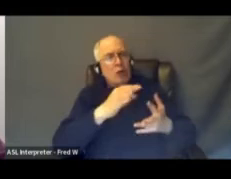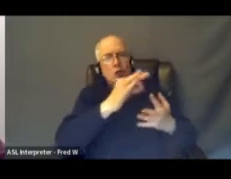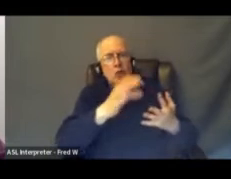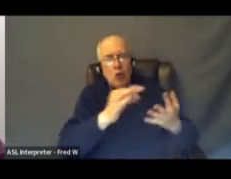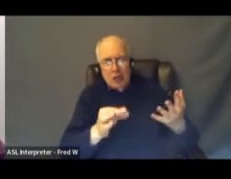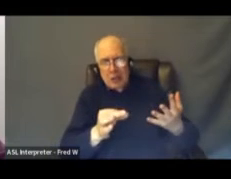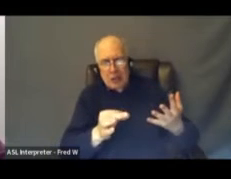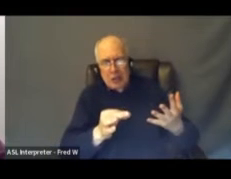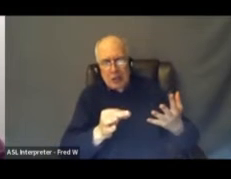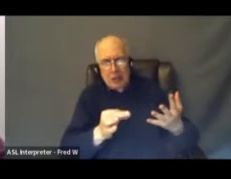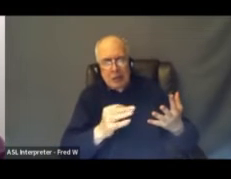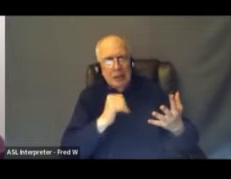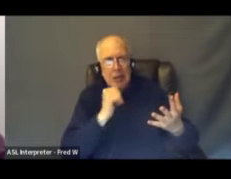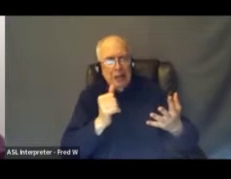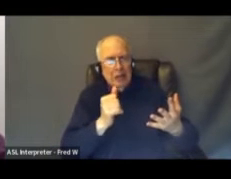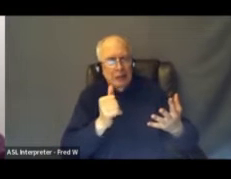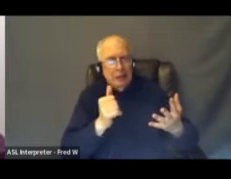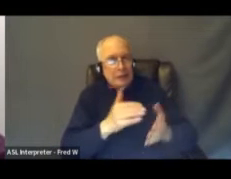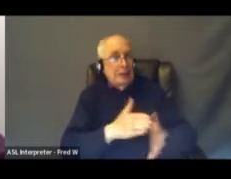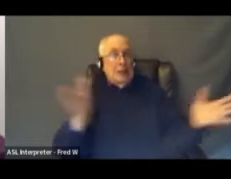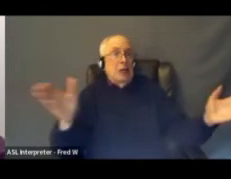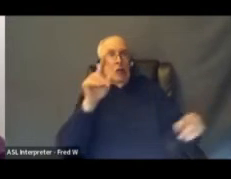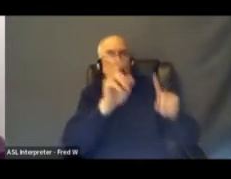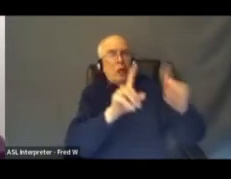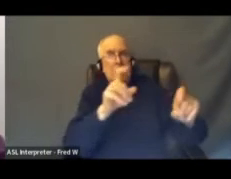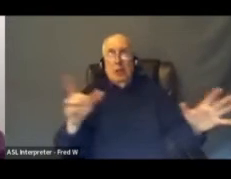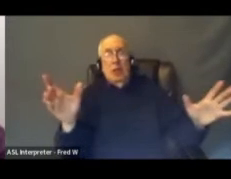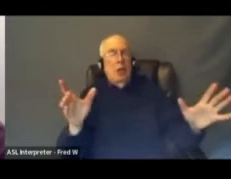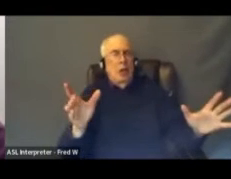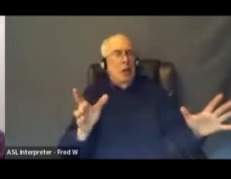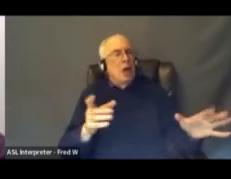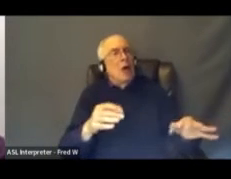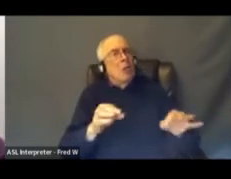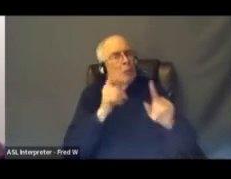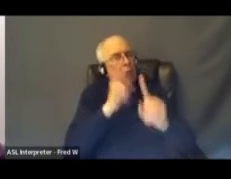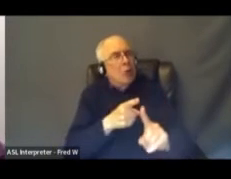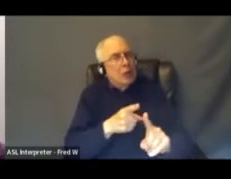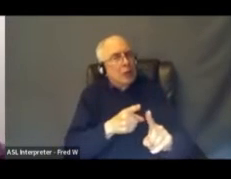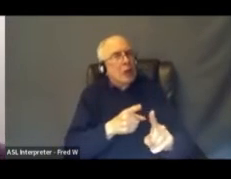questions. And again, this is about building trust and rapport. I'm very detailed with